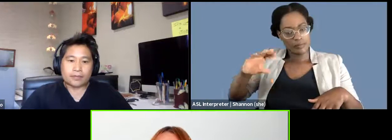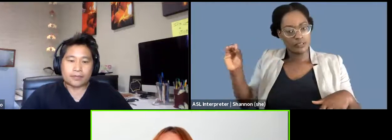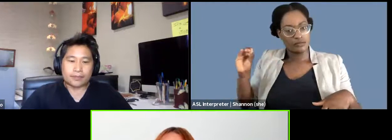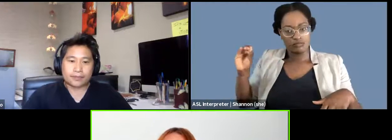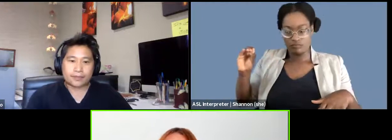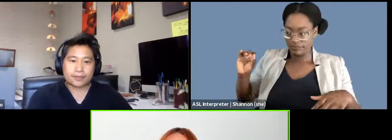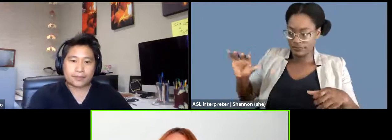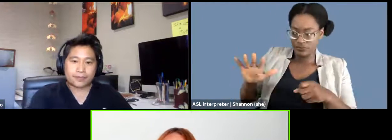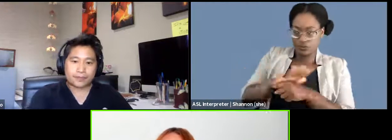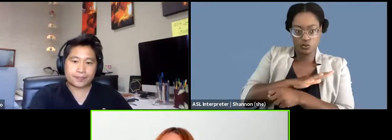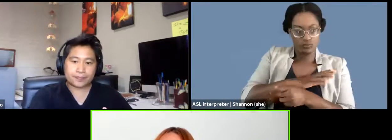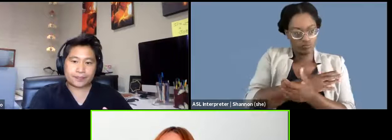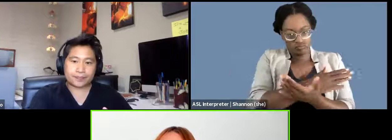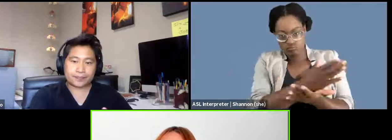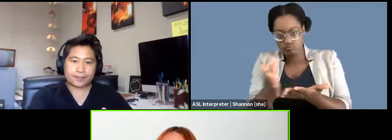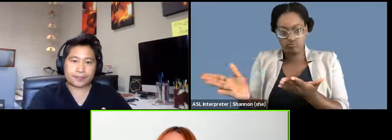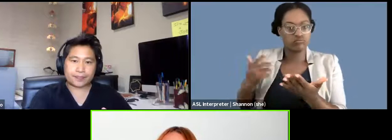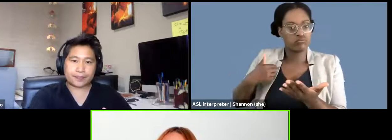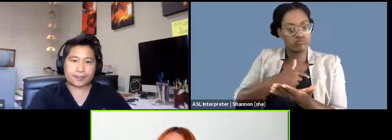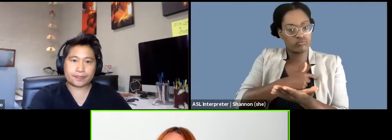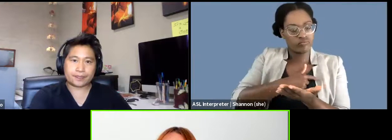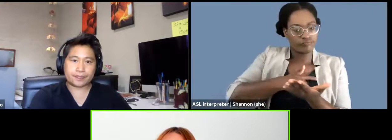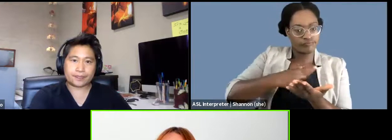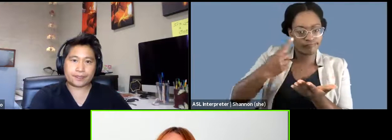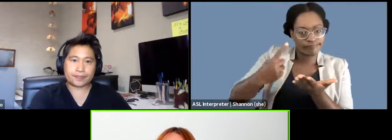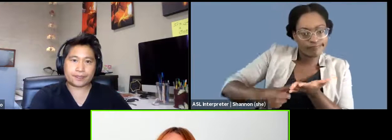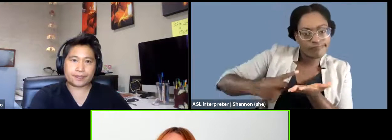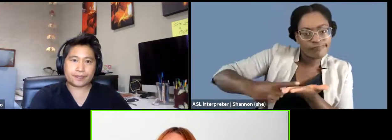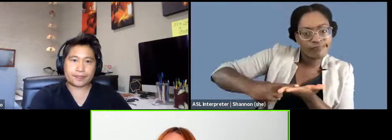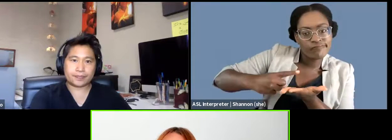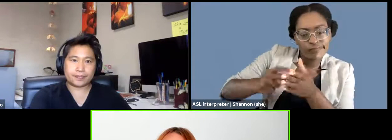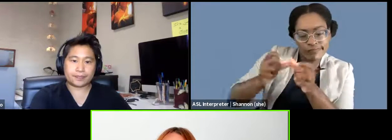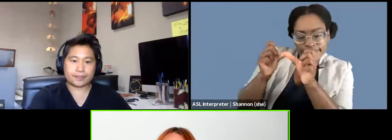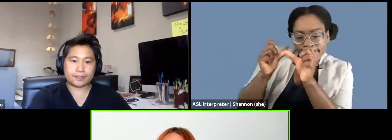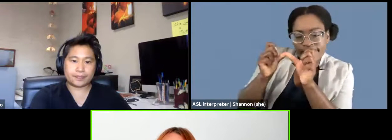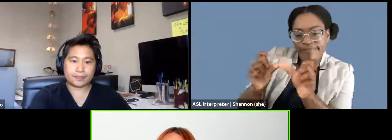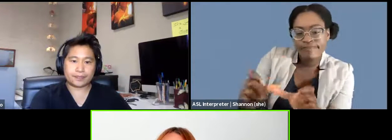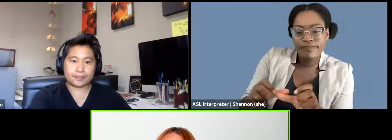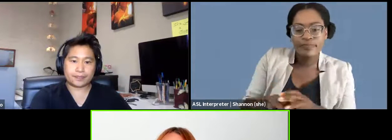I think maybe that is it. If there is a pattern in companies of